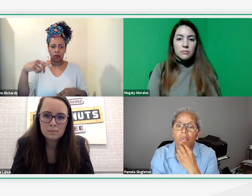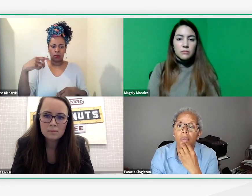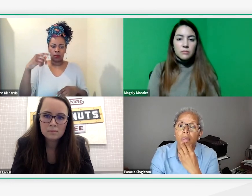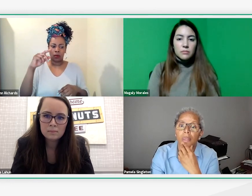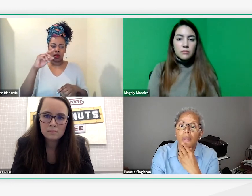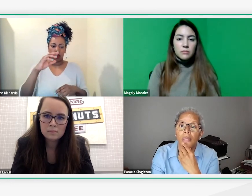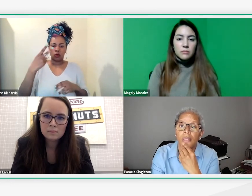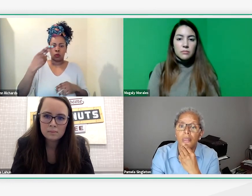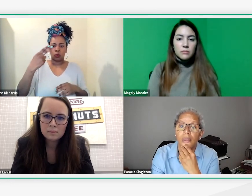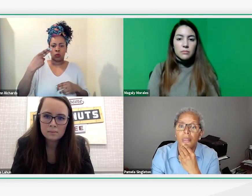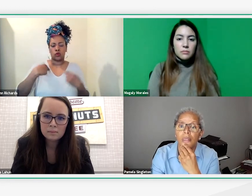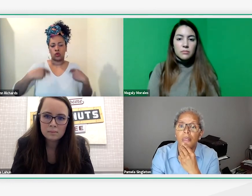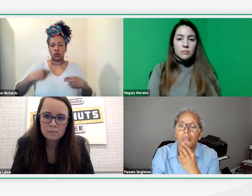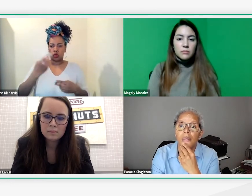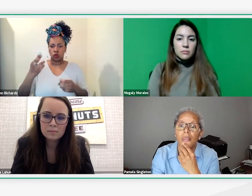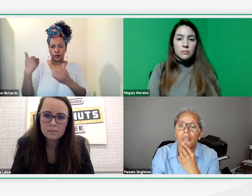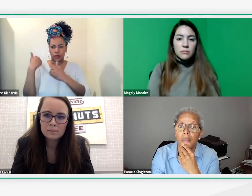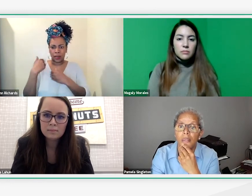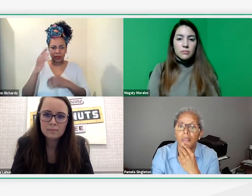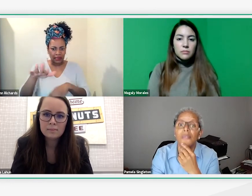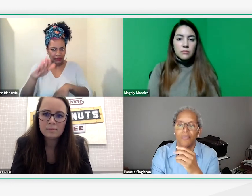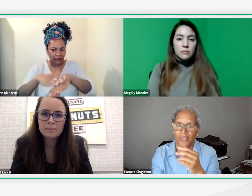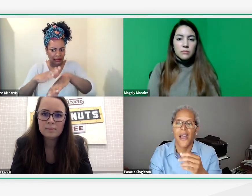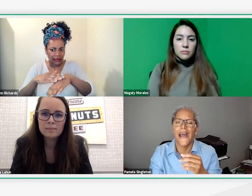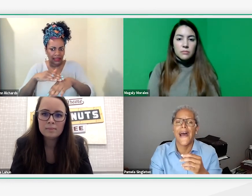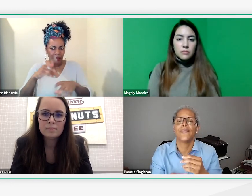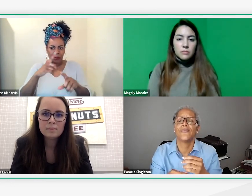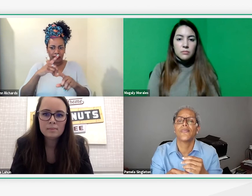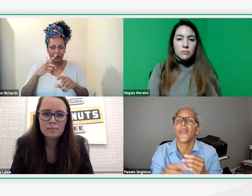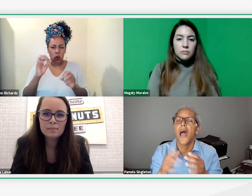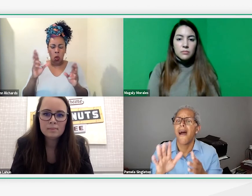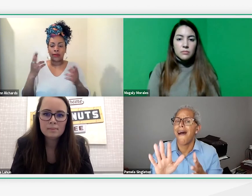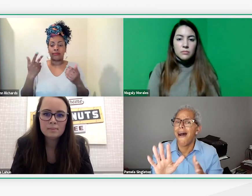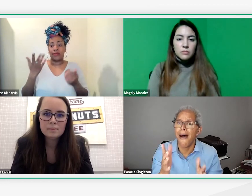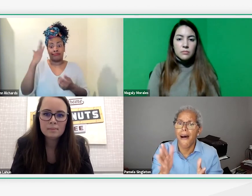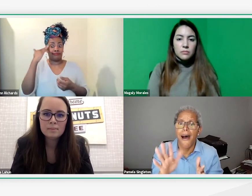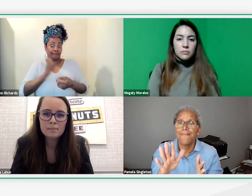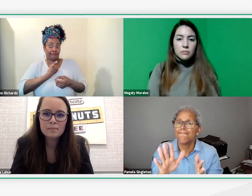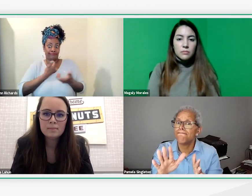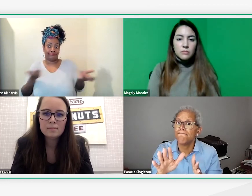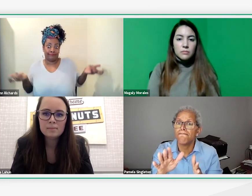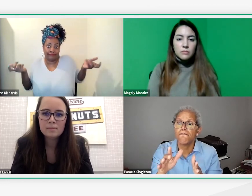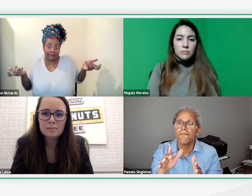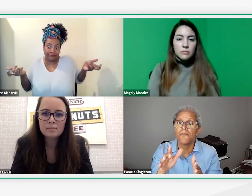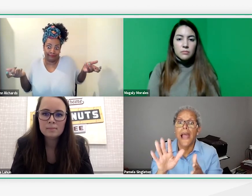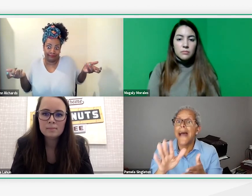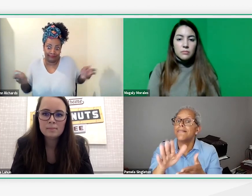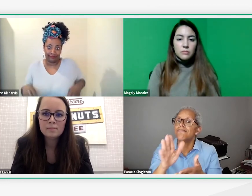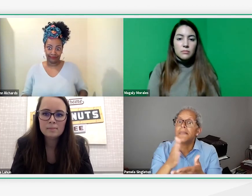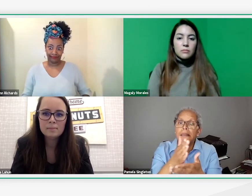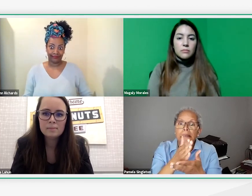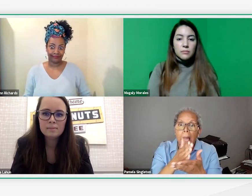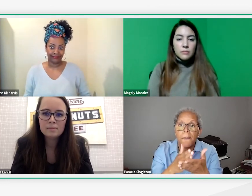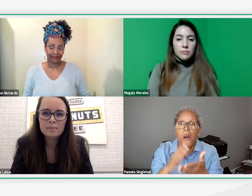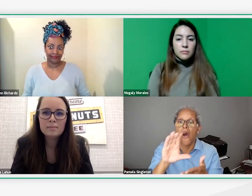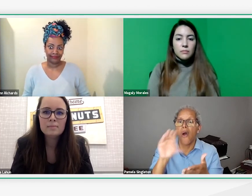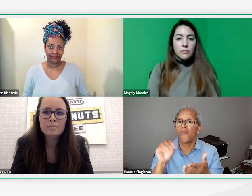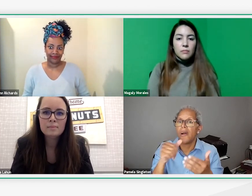OK, that makes sense. So would the Human Resources department typically warn us about that? Because